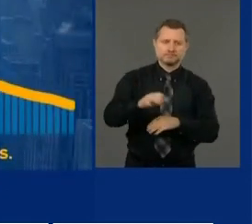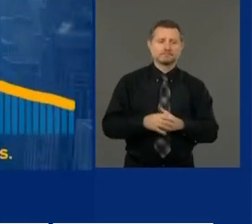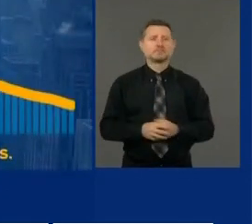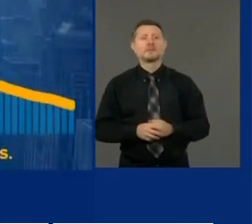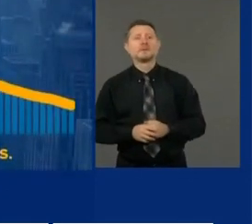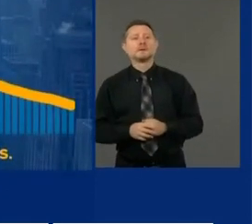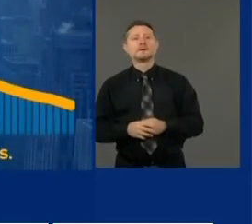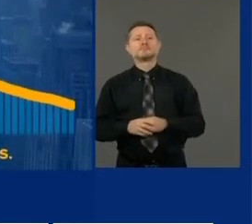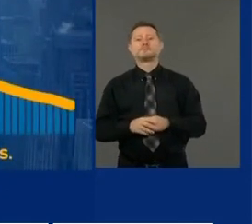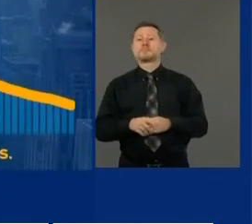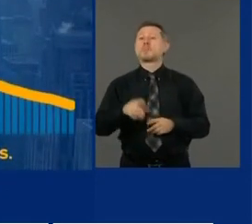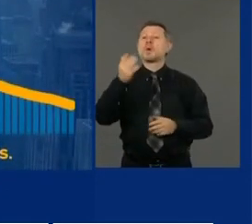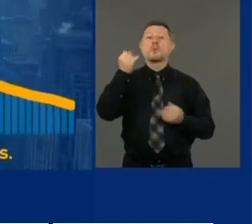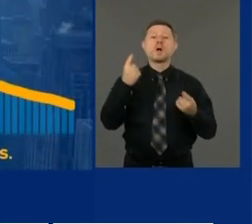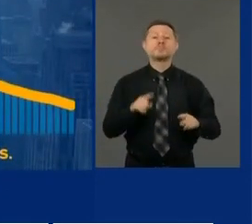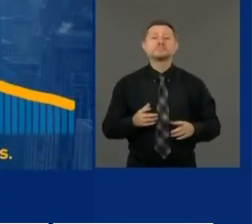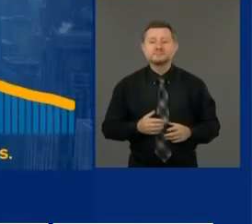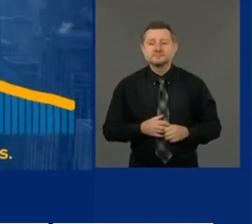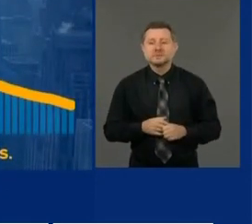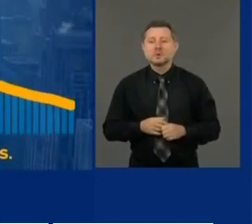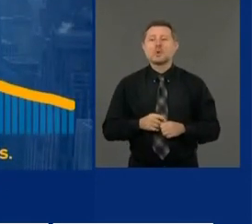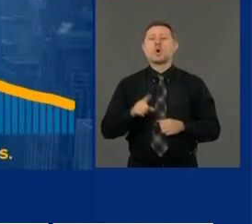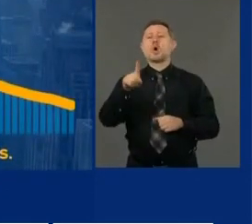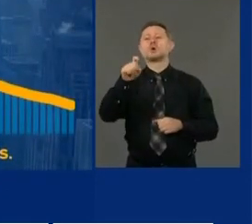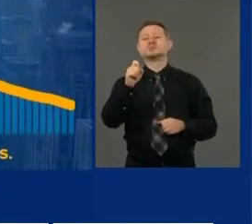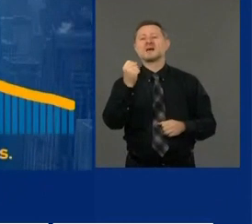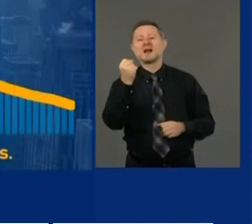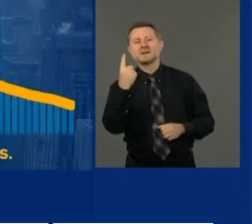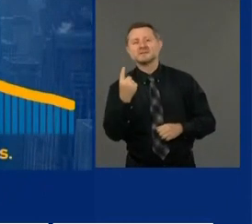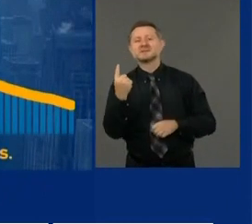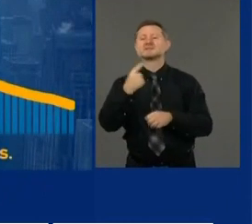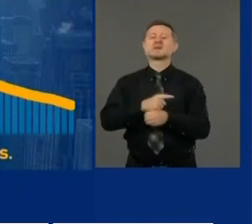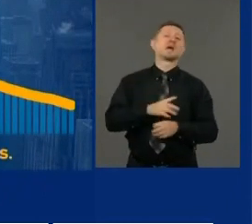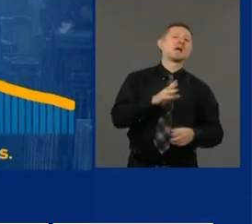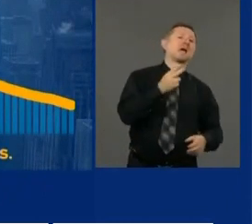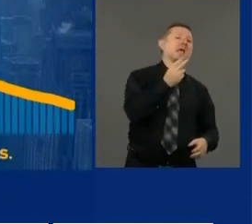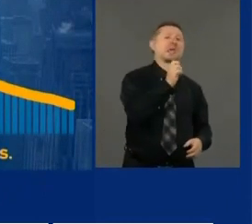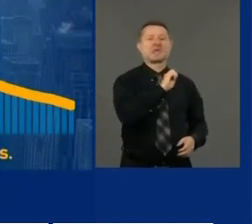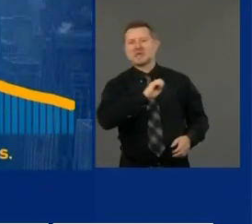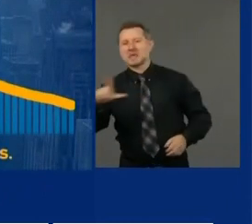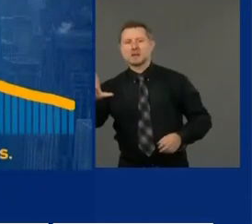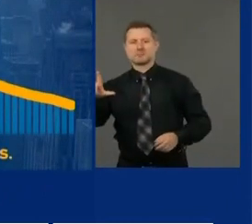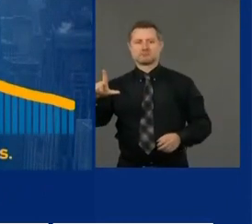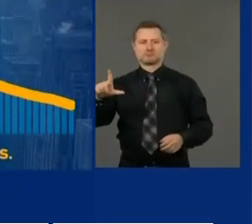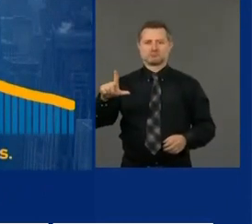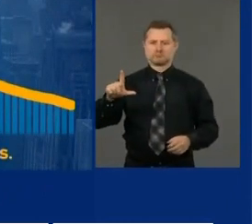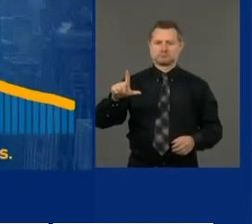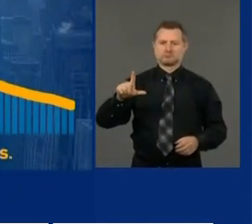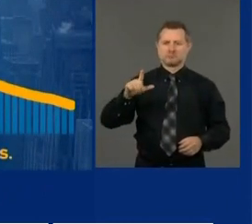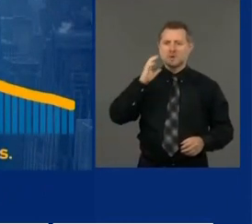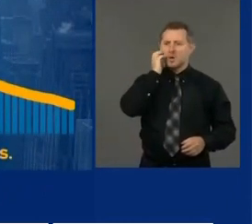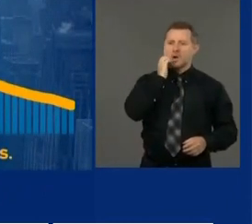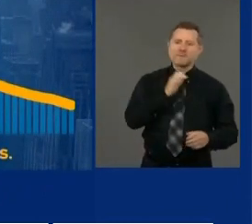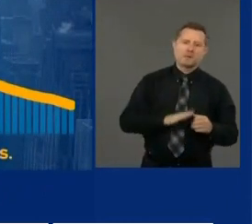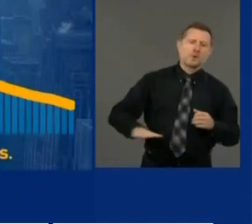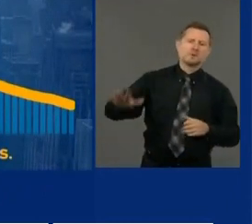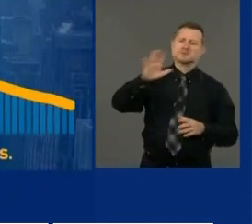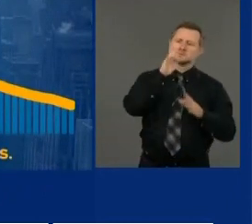THERE IS PERSONAL THEN THERE IS LIKE VERY PERSONAL, WHICH IS